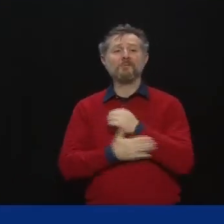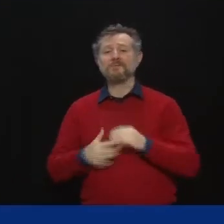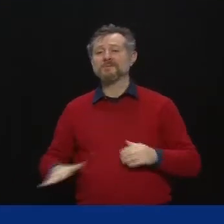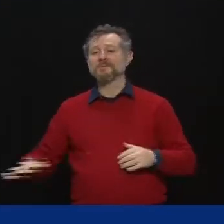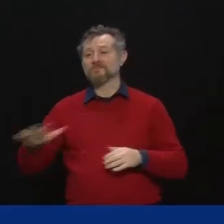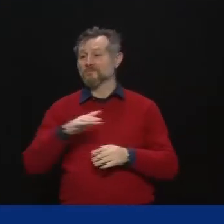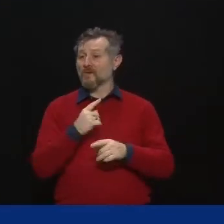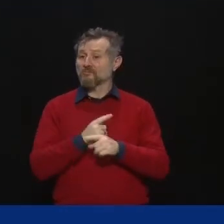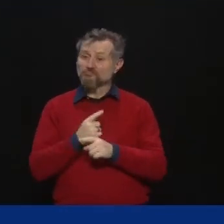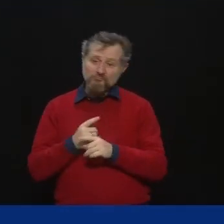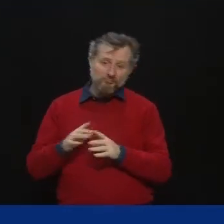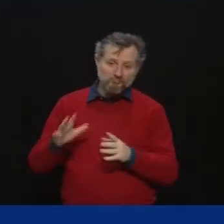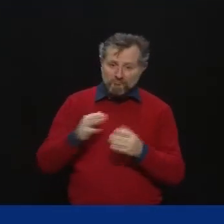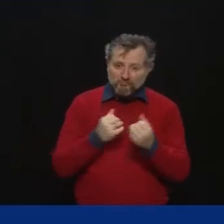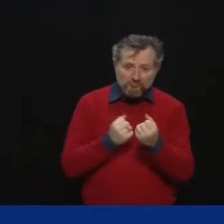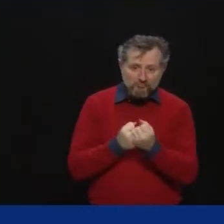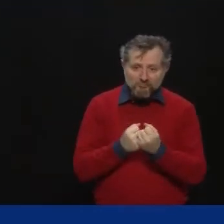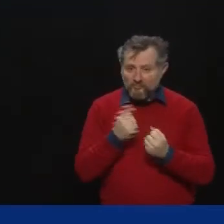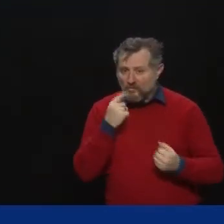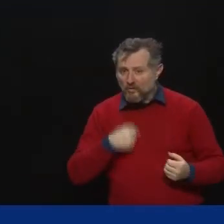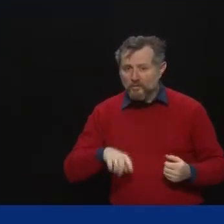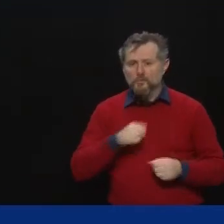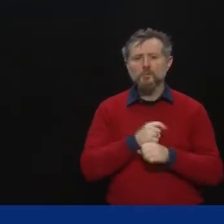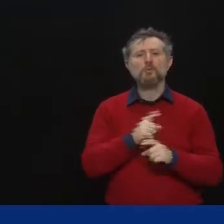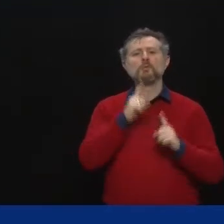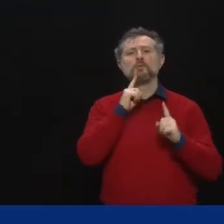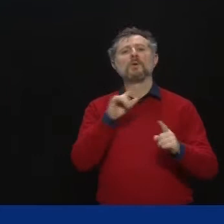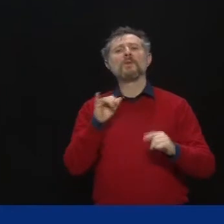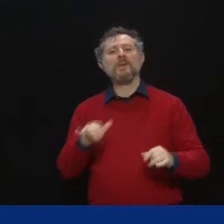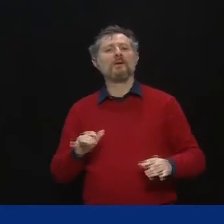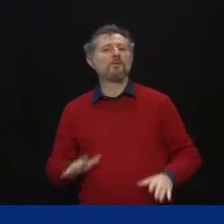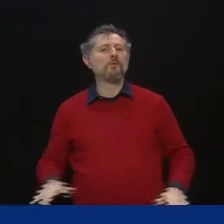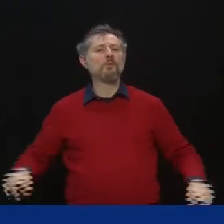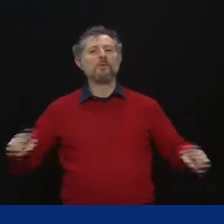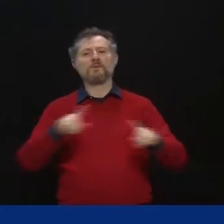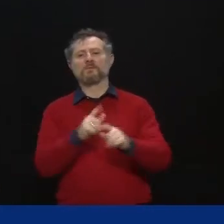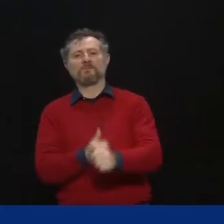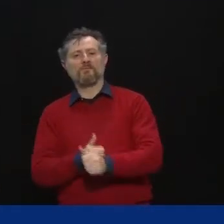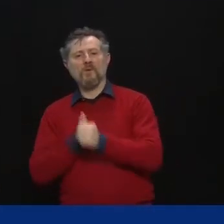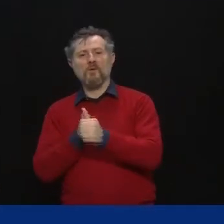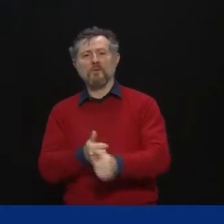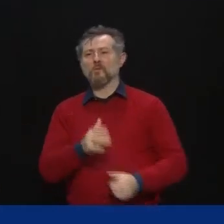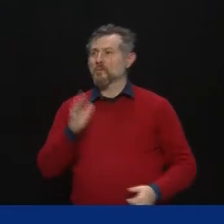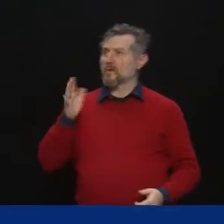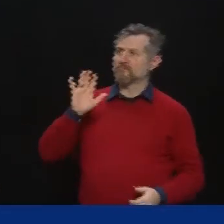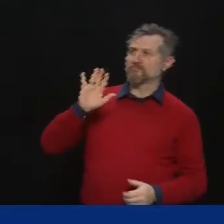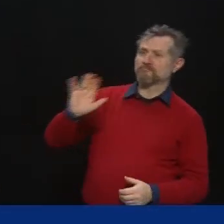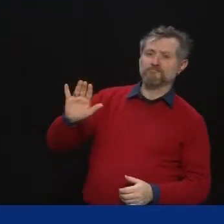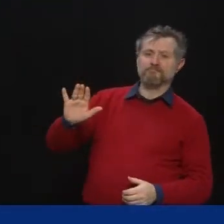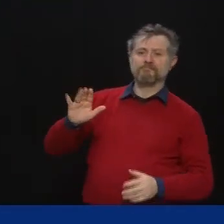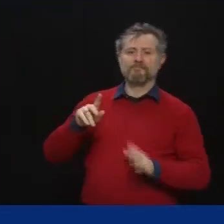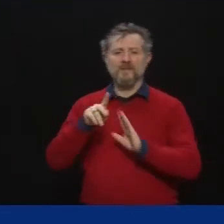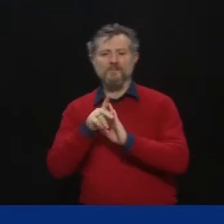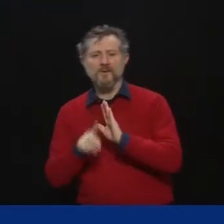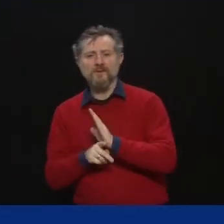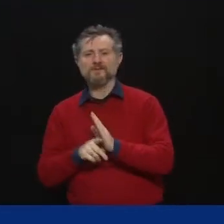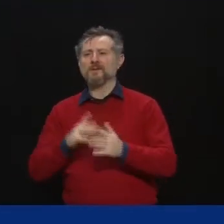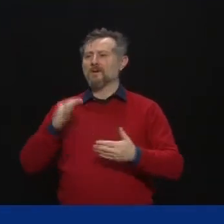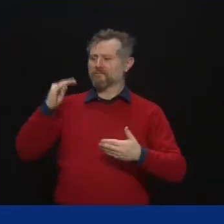WE ANNOUNCED 40 NEW VACCINATION SITES SINCE THIS PAST WEEK, AND I WANT TO FOCUS ON THE COUNTIES THAT ARE DOING THE RIGHT THING AND MAKING SURE THAT WE ENSURE